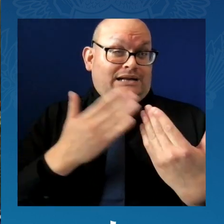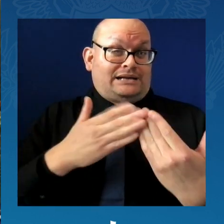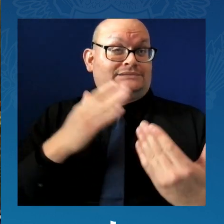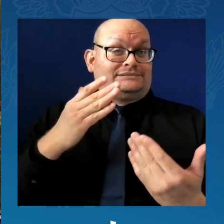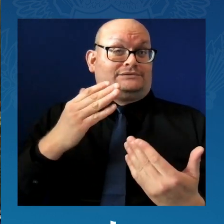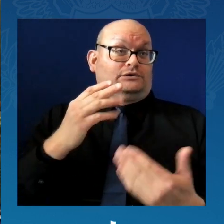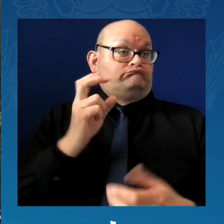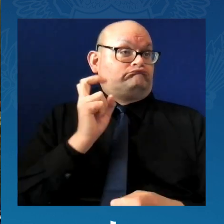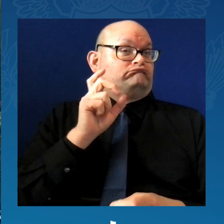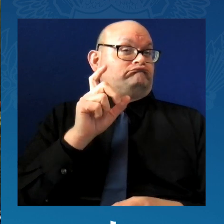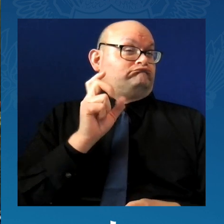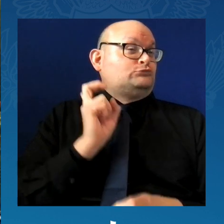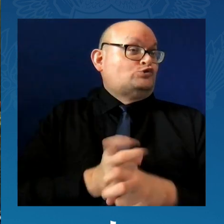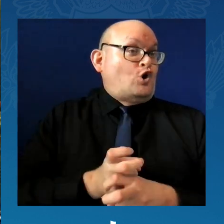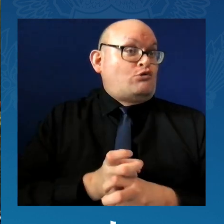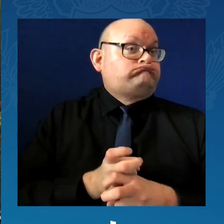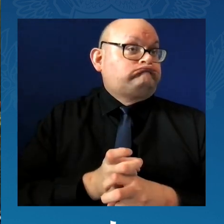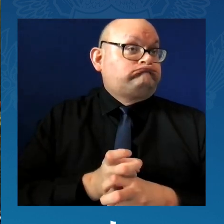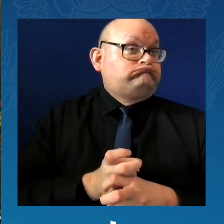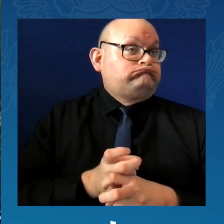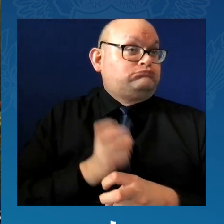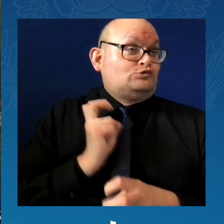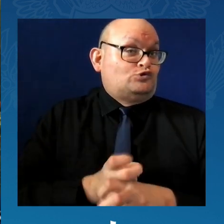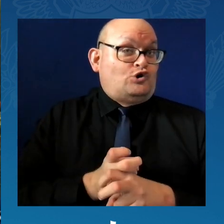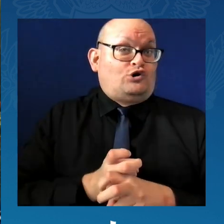And space is hard and all of these people,